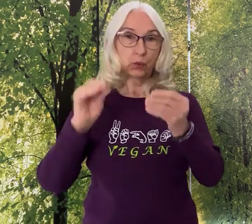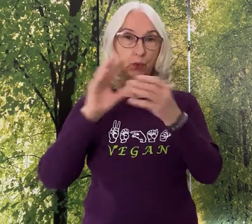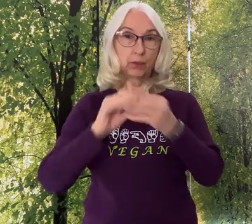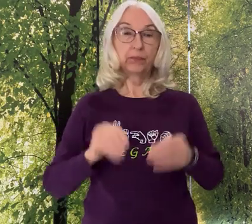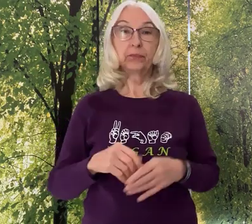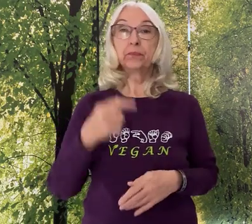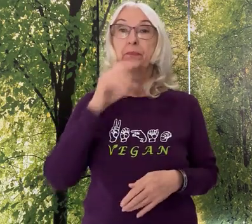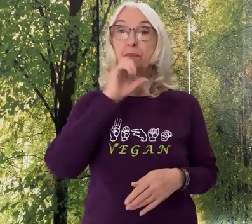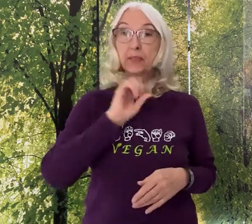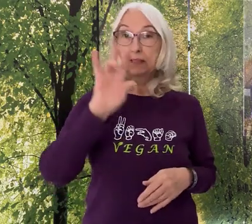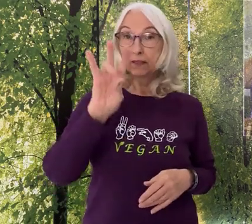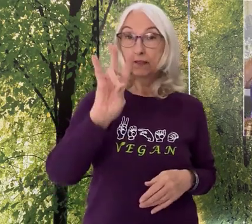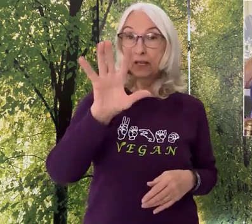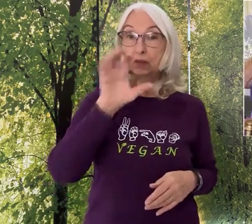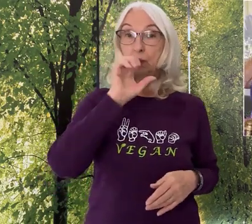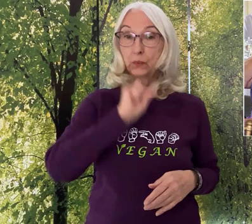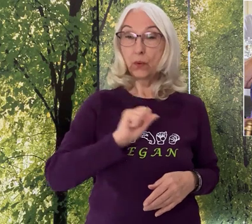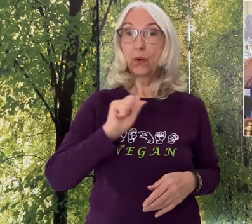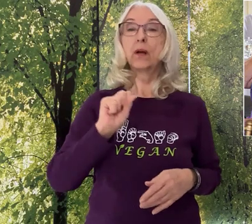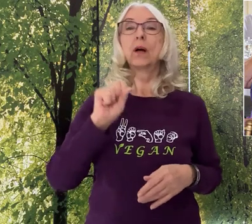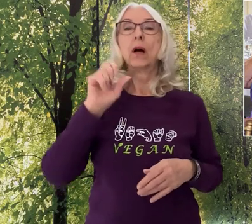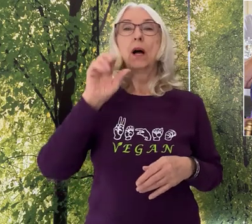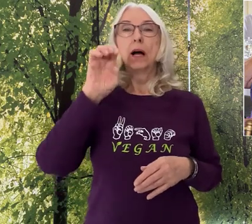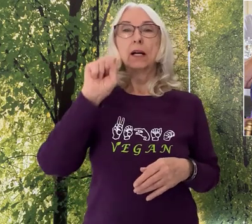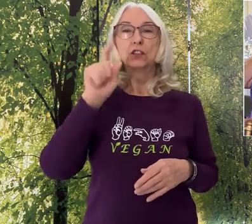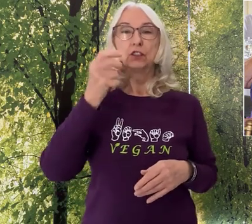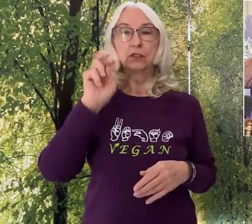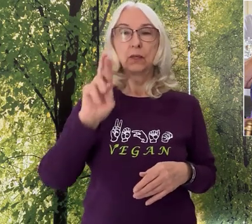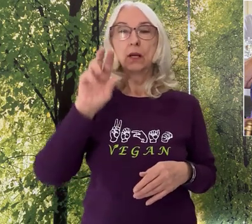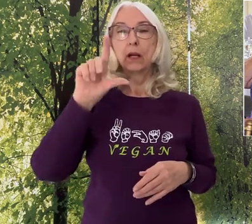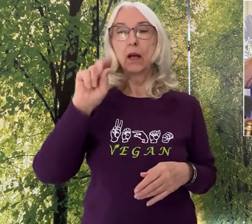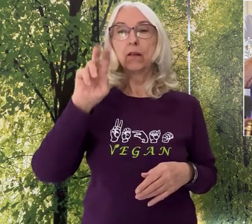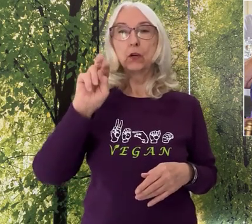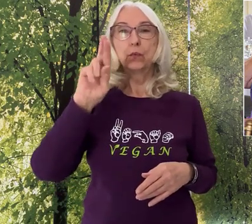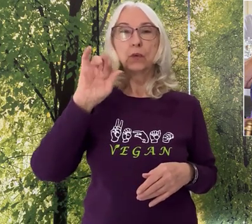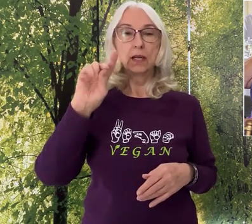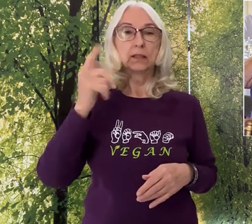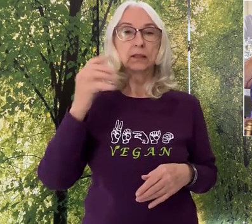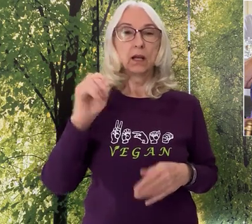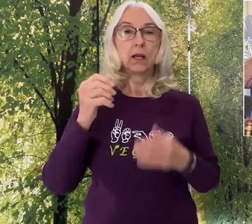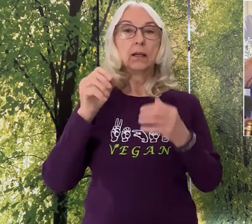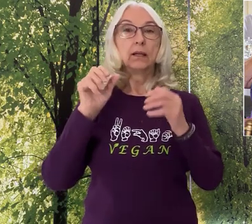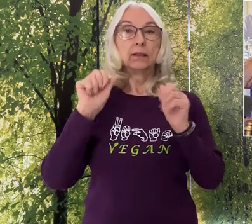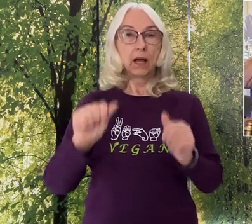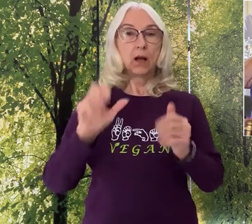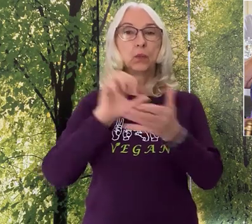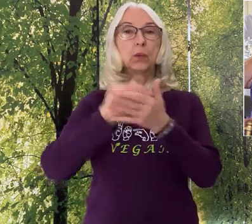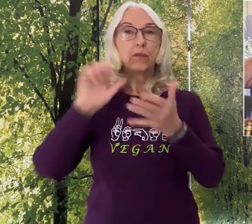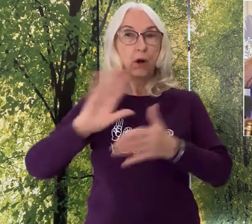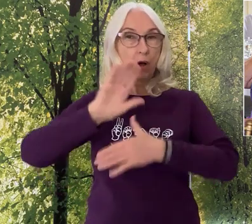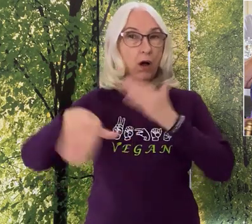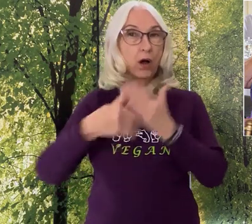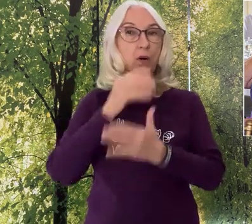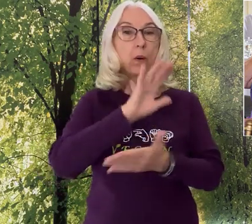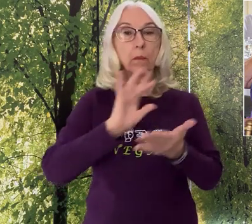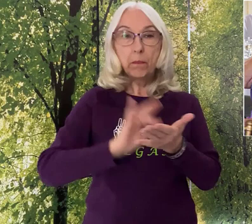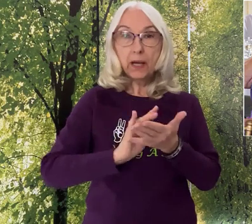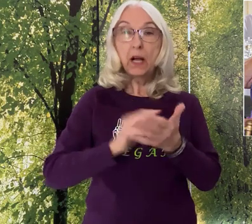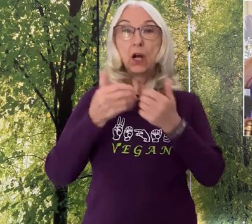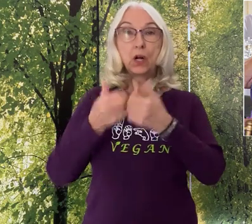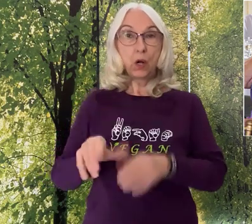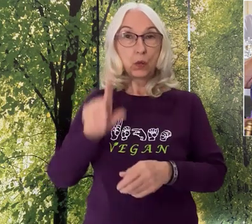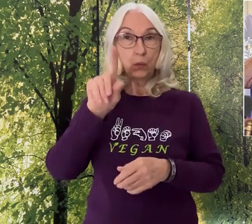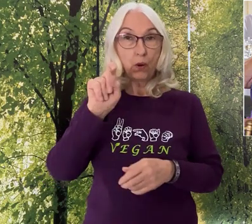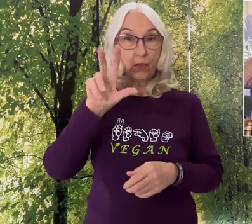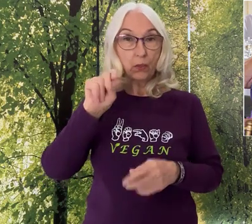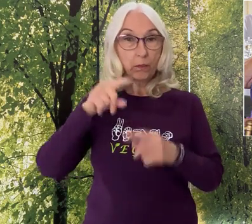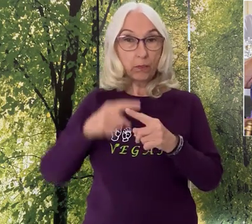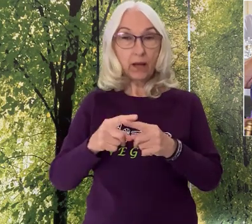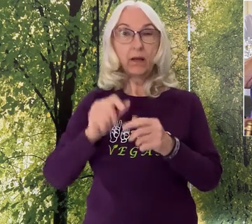At 75 years of age, Esther Loveridge could get off all her medications, lose 130 lbs., avoid